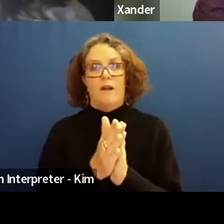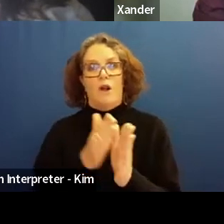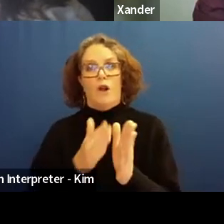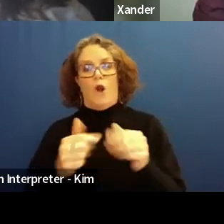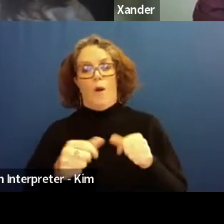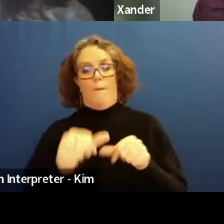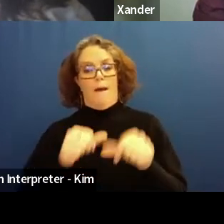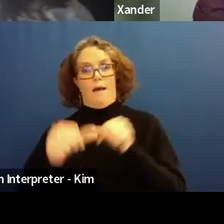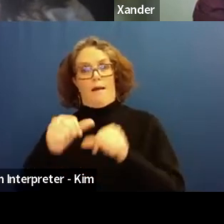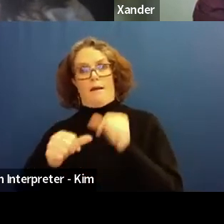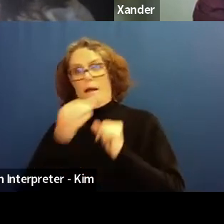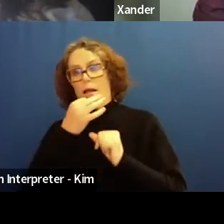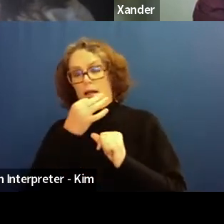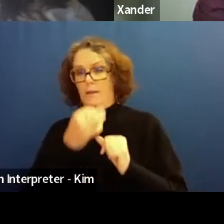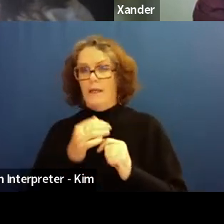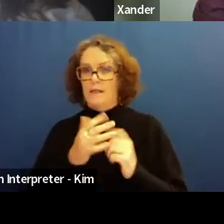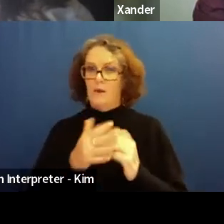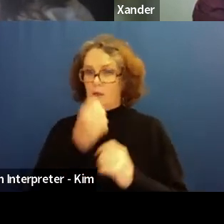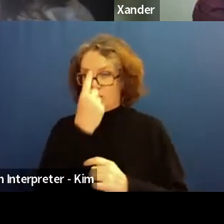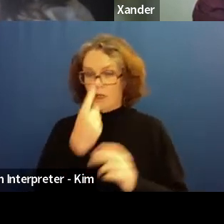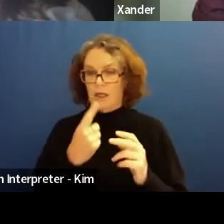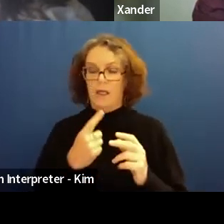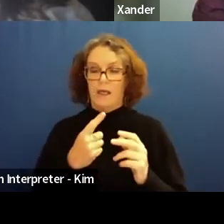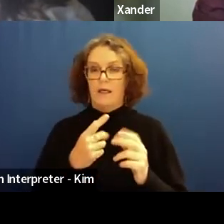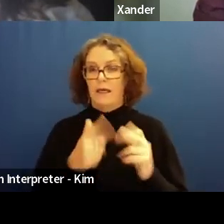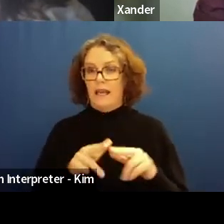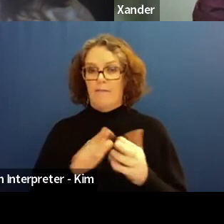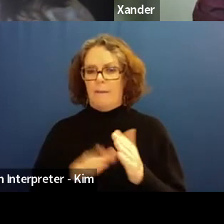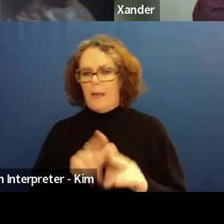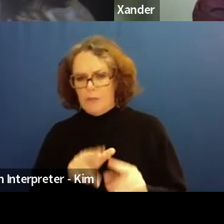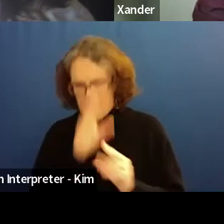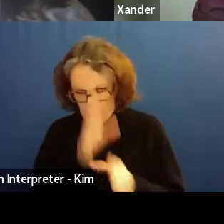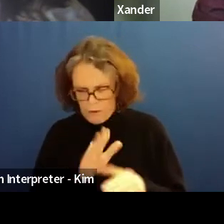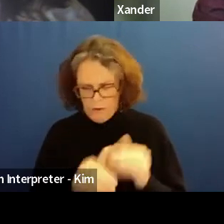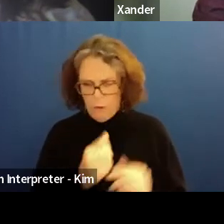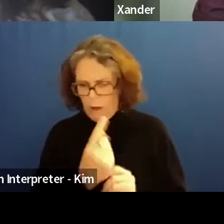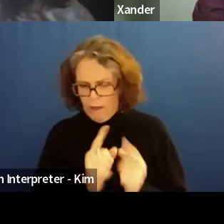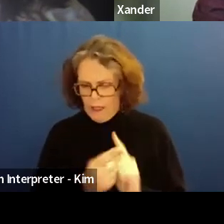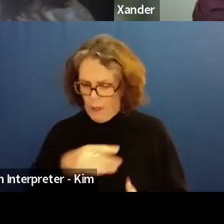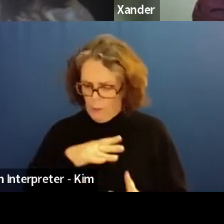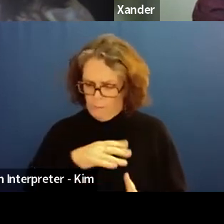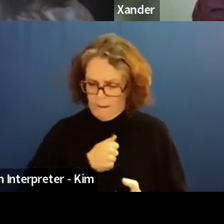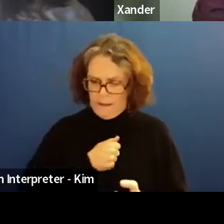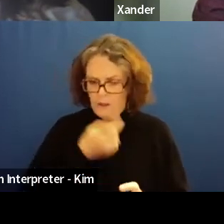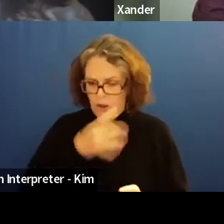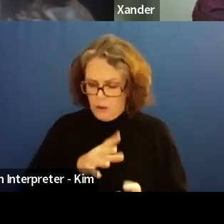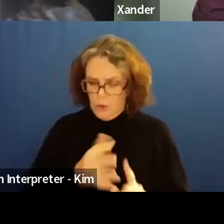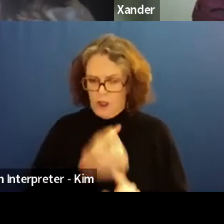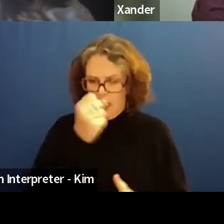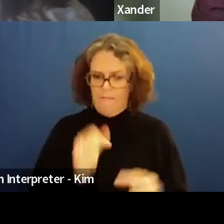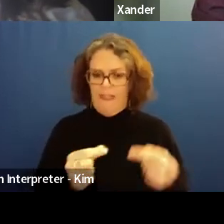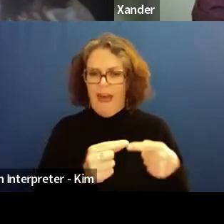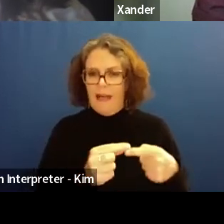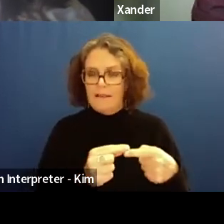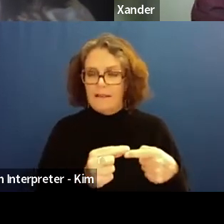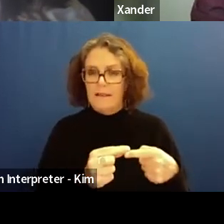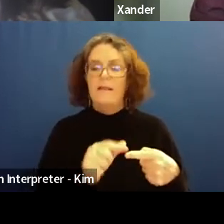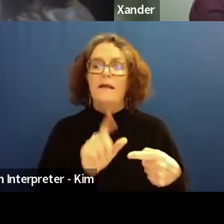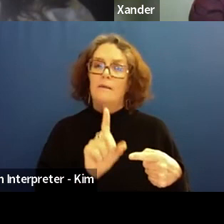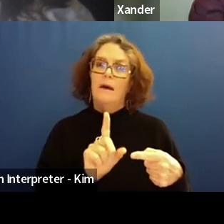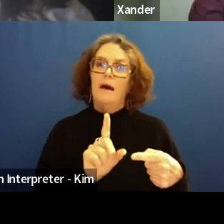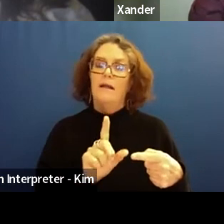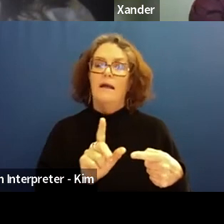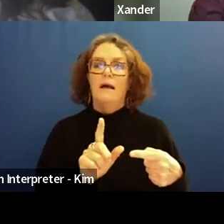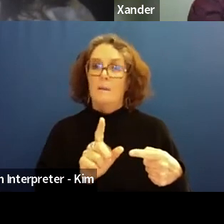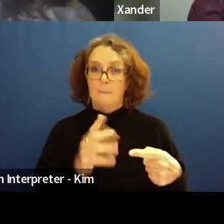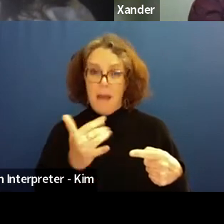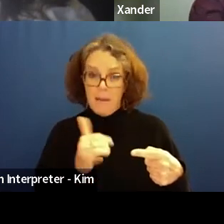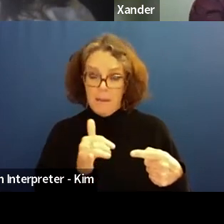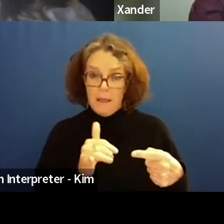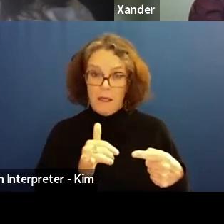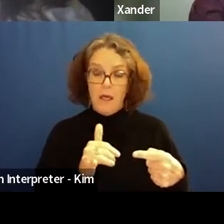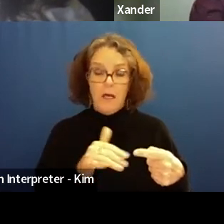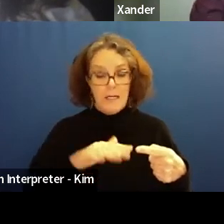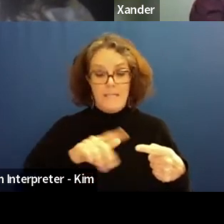As a parent, if you're focusing on one particular thing that you want your kid to achieve which 100% have goals for your kids, but don't feel disheartened if they're progressing in one area, because you might not be noticing that they're actually doing